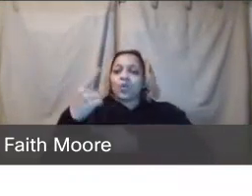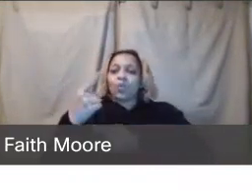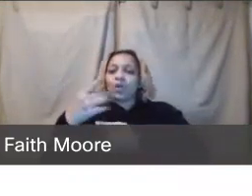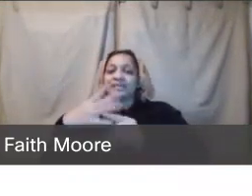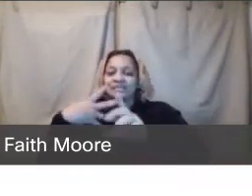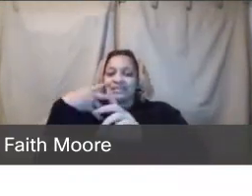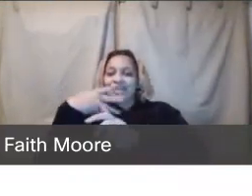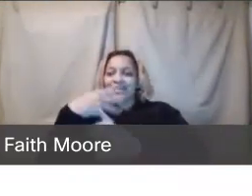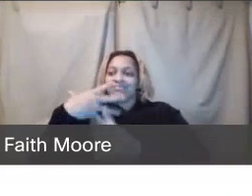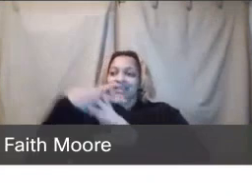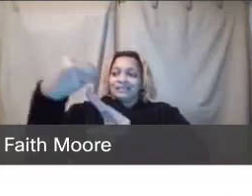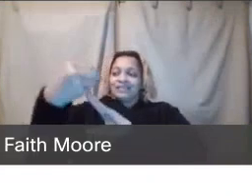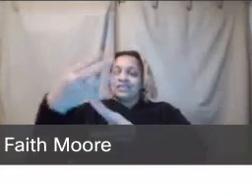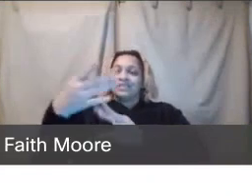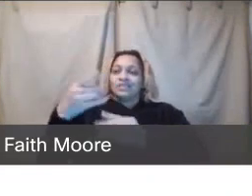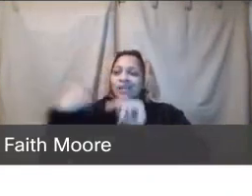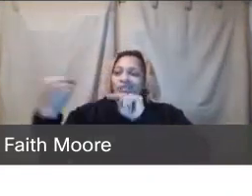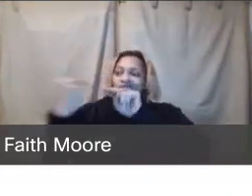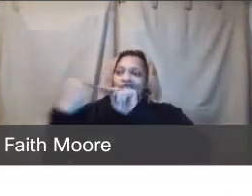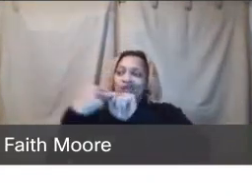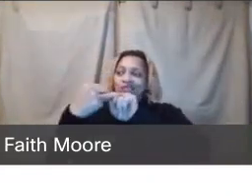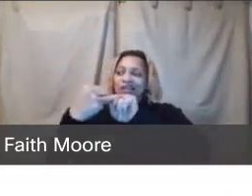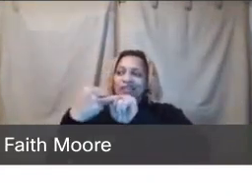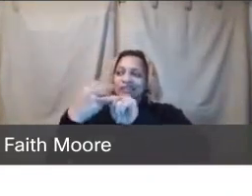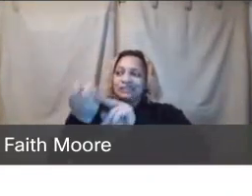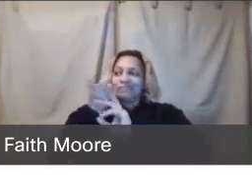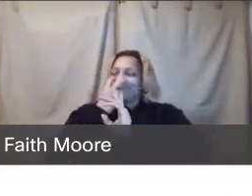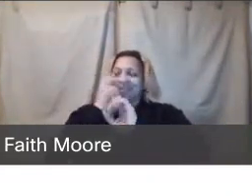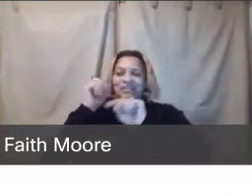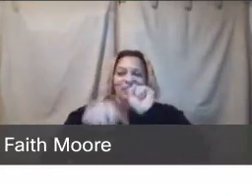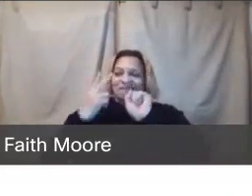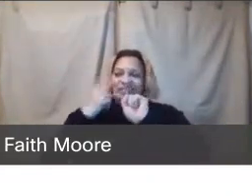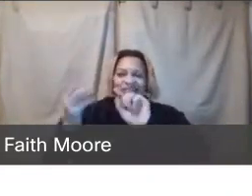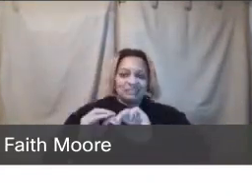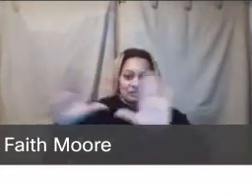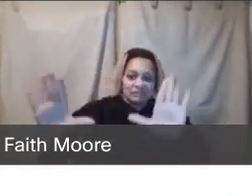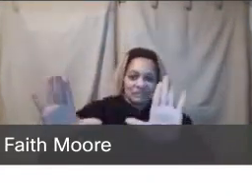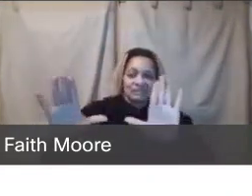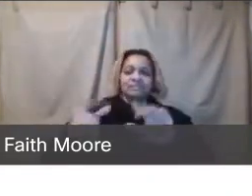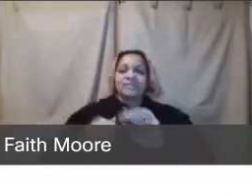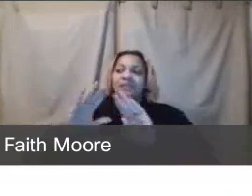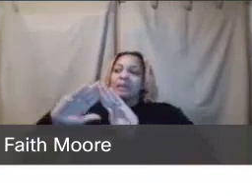It's sort of like a blind approach for cyclists, and it's a blind approach for people, like seeing the 3 way to their mirrors and things like that. So.